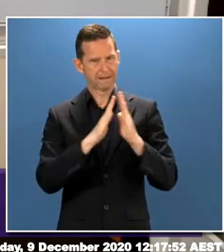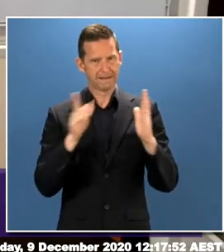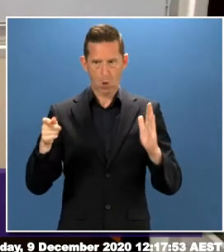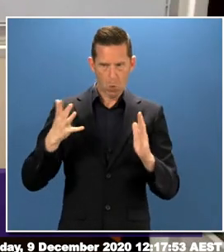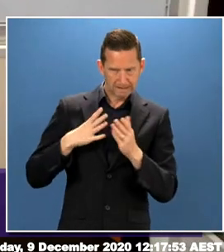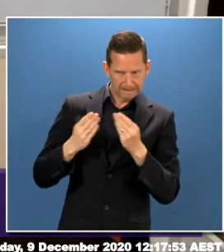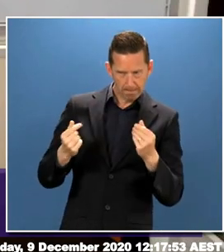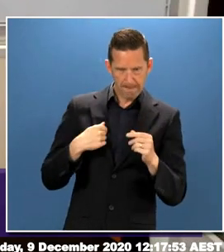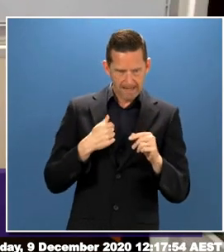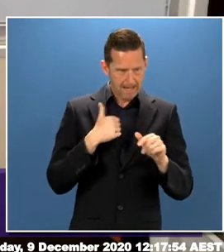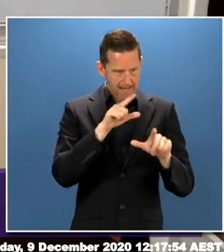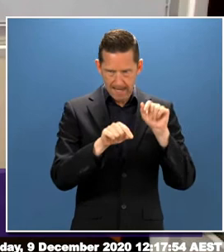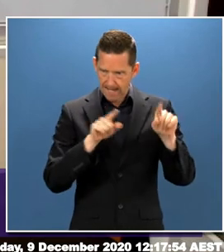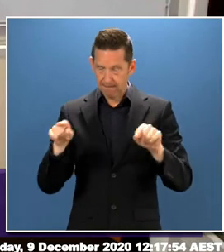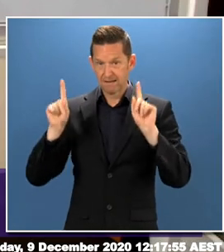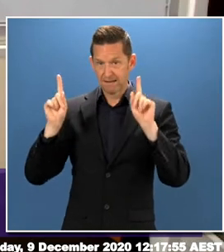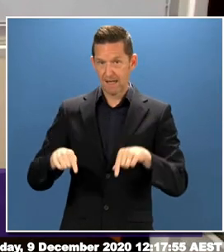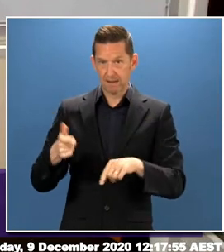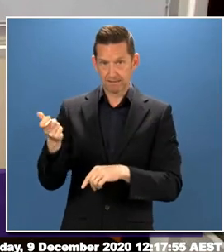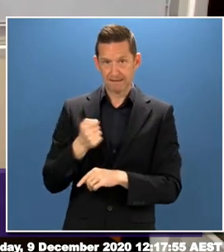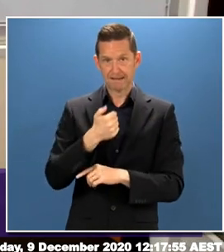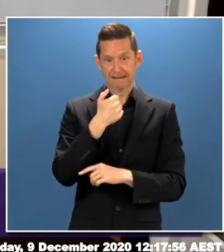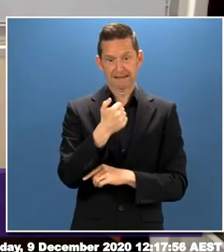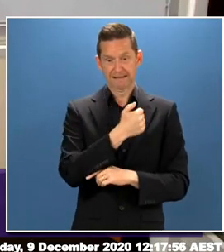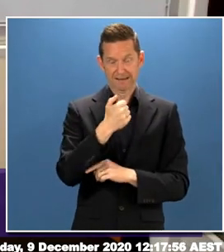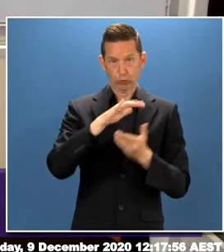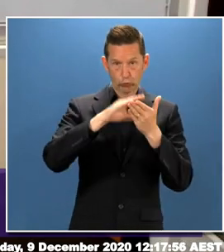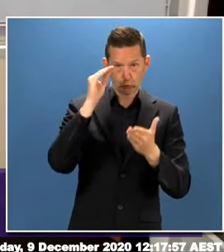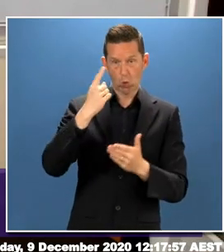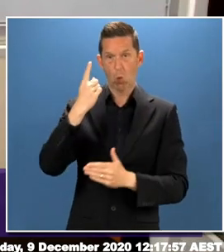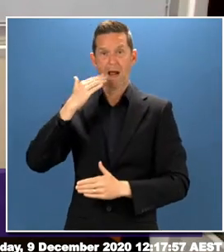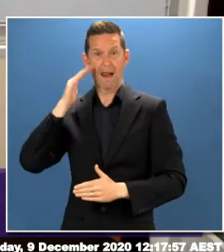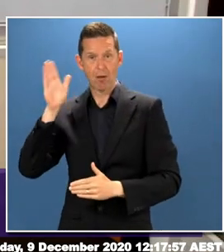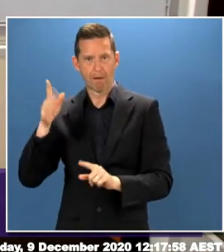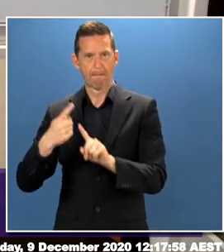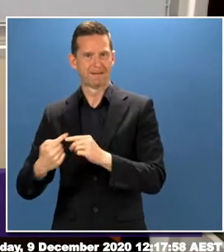and I started with six students and one lecturer and myself. And it has grown to today.